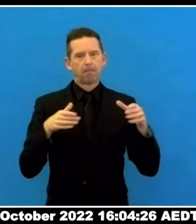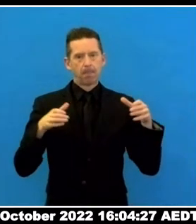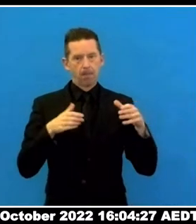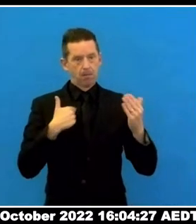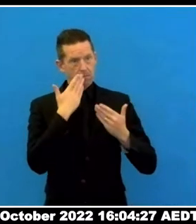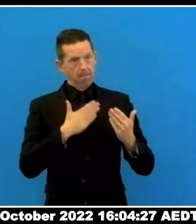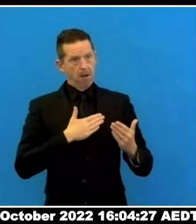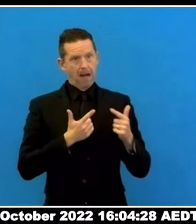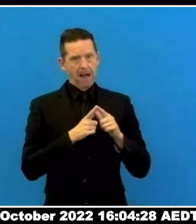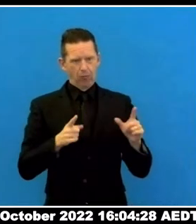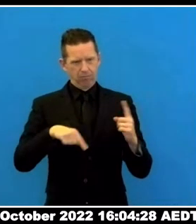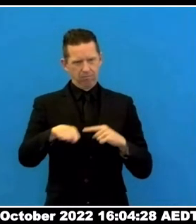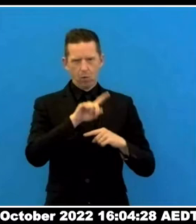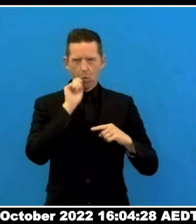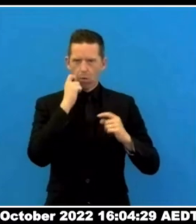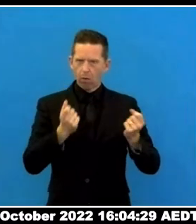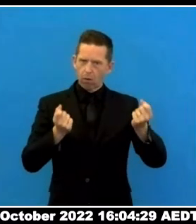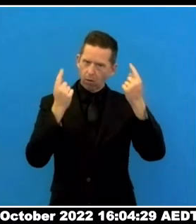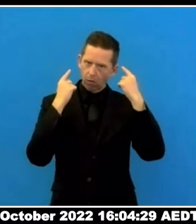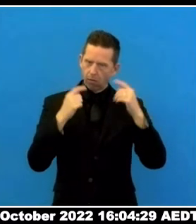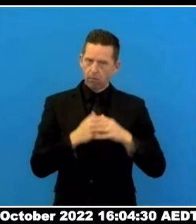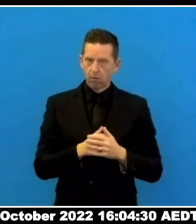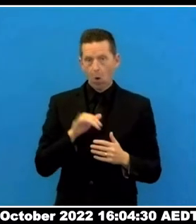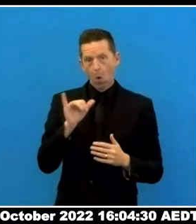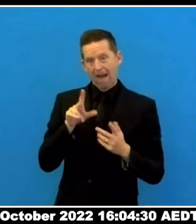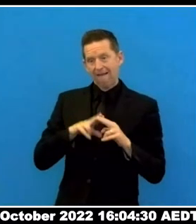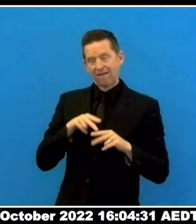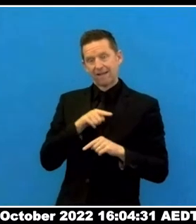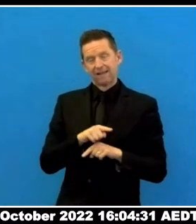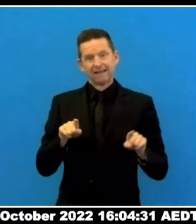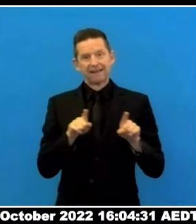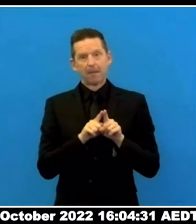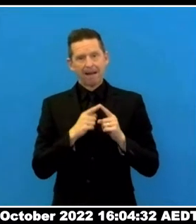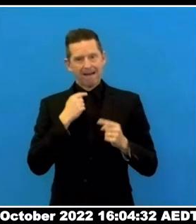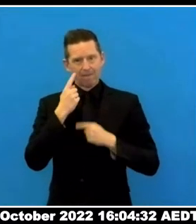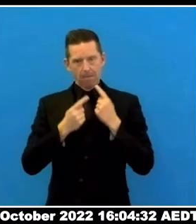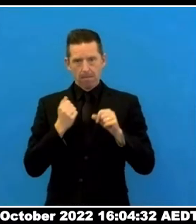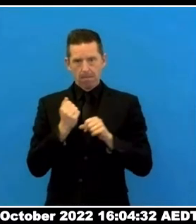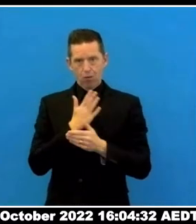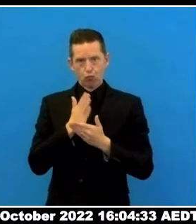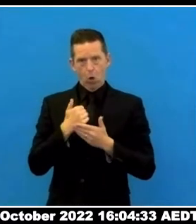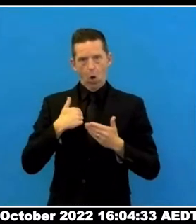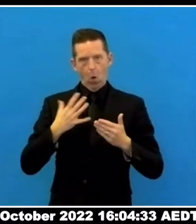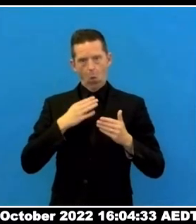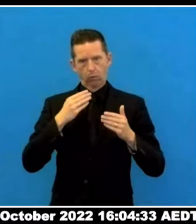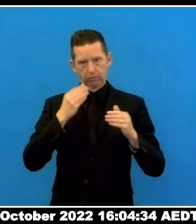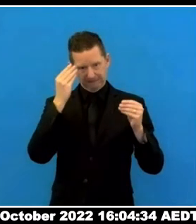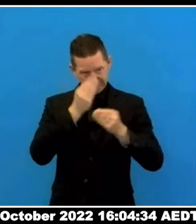I might say the same information, the information that everyone all the people know in the room.